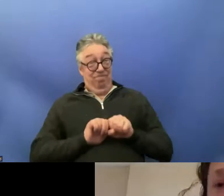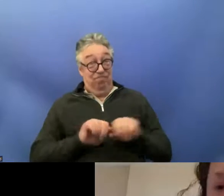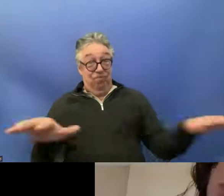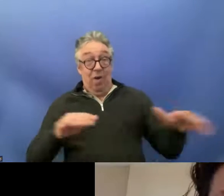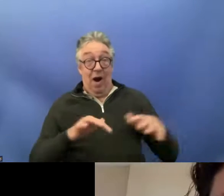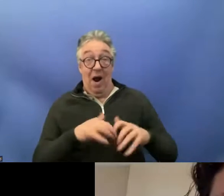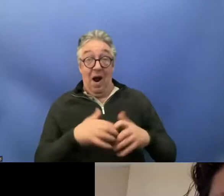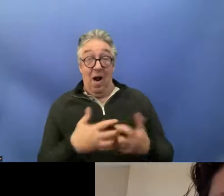we reach everybody?